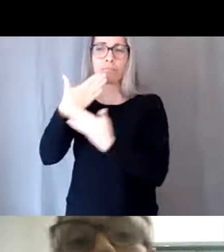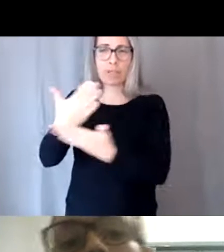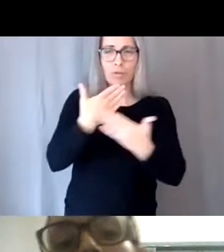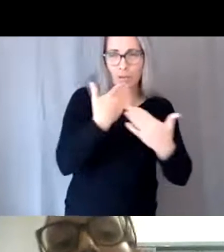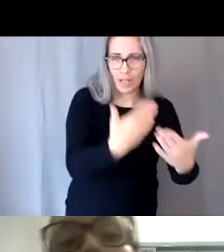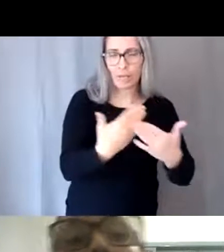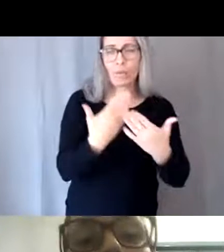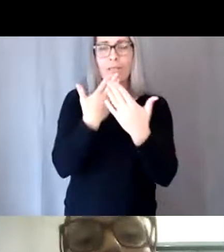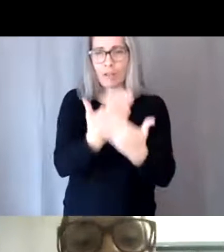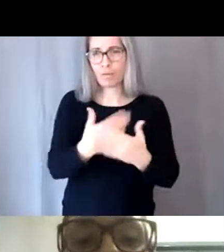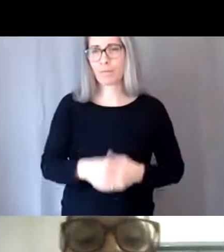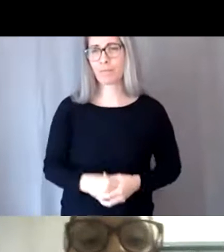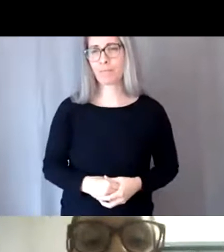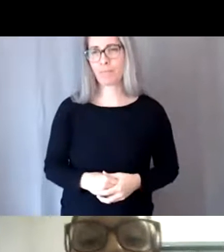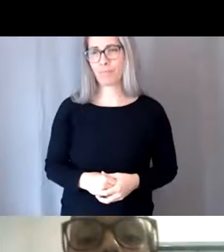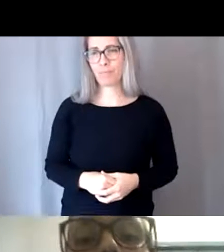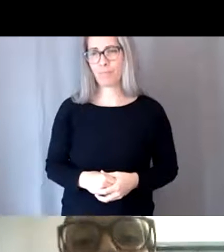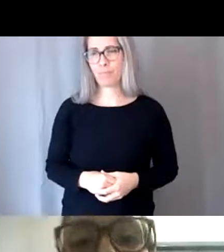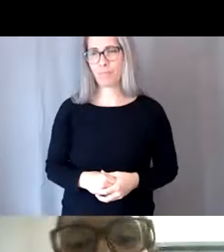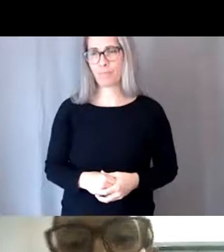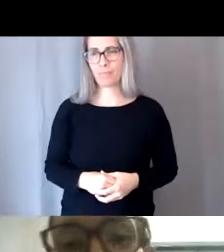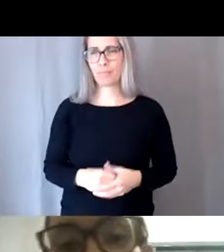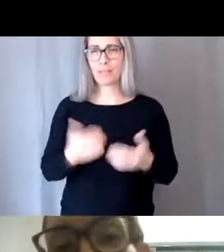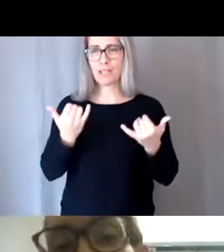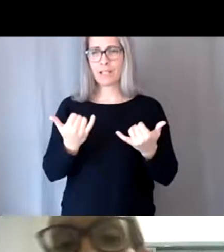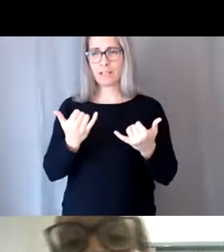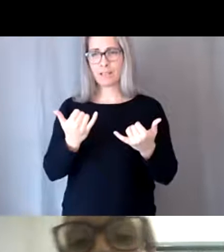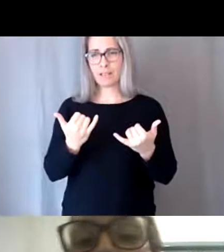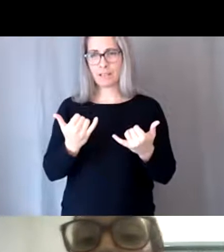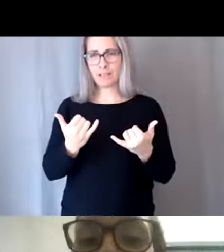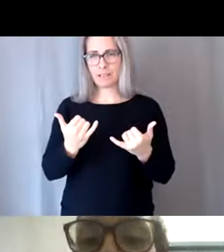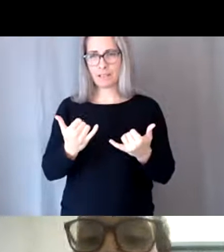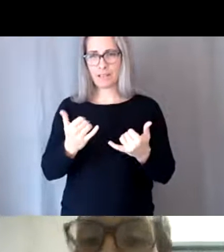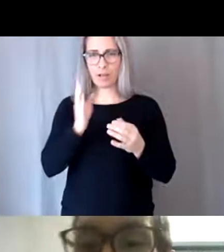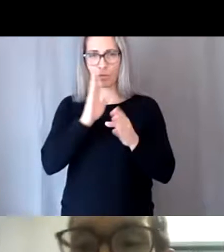will call notes on the prediction of function in rehabilitation practices